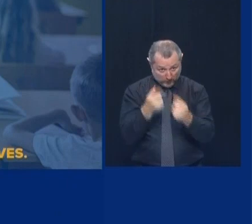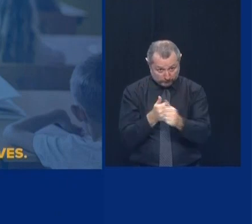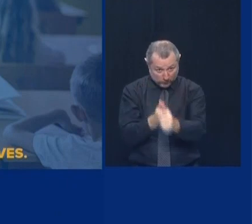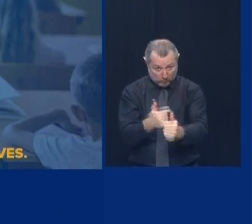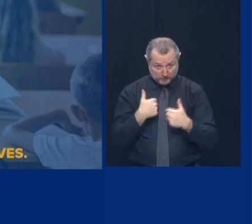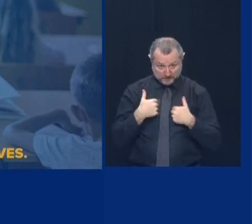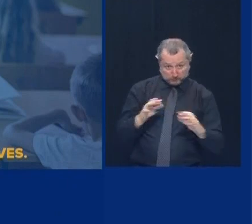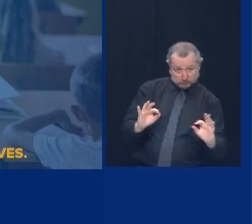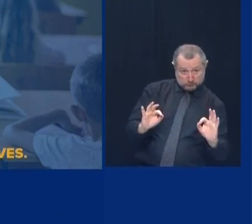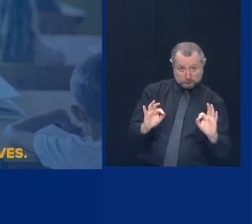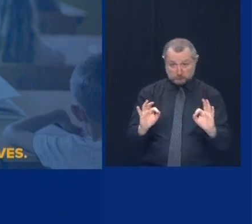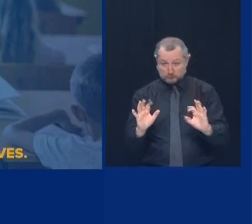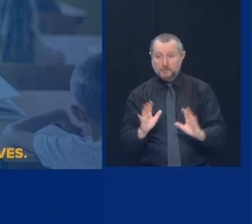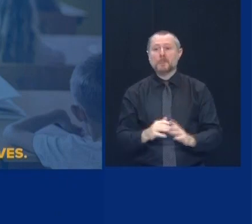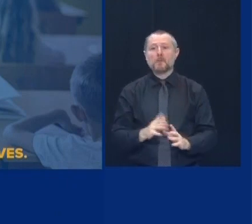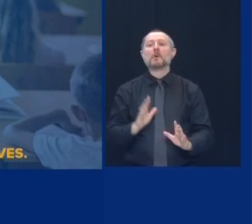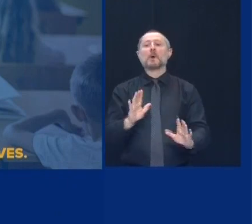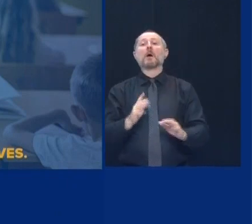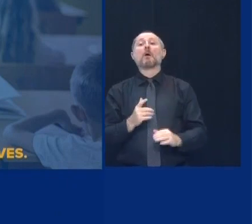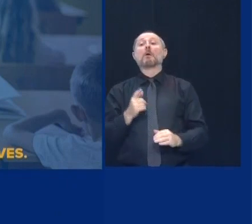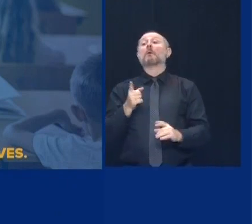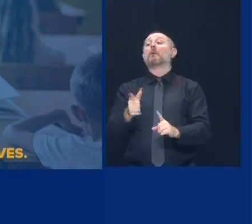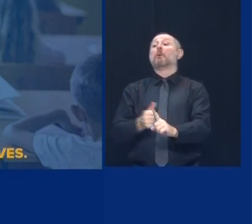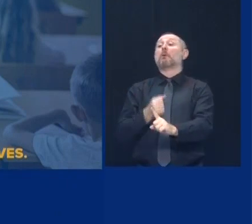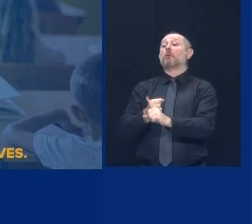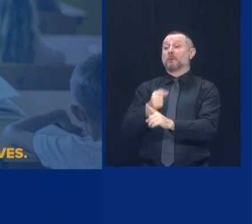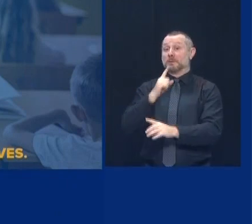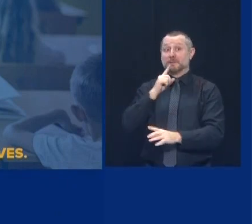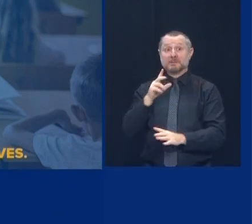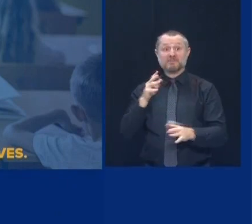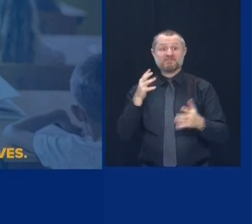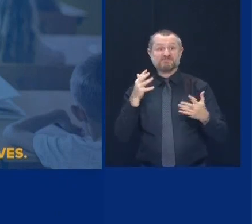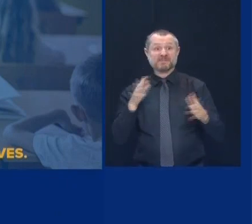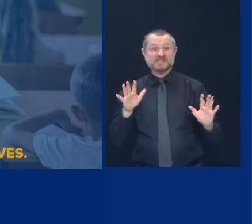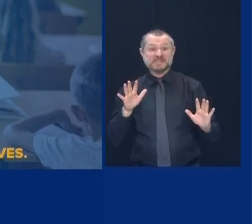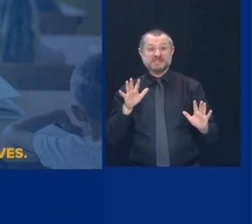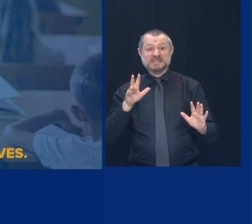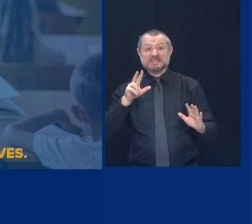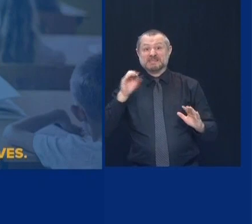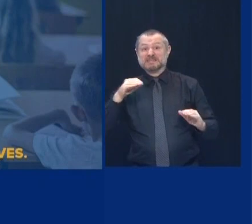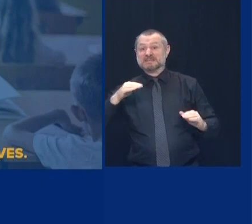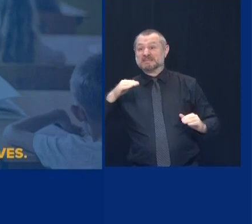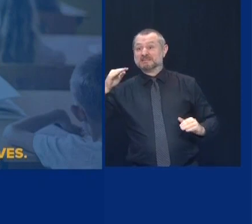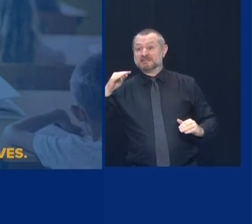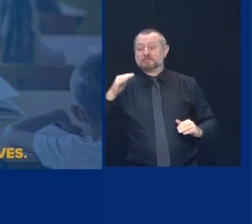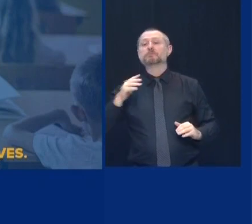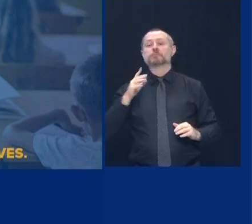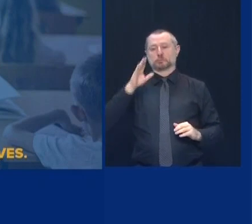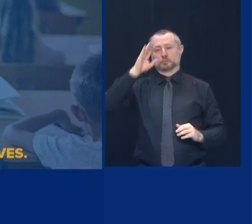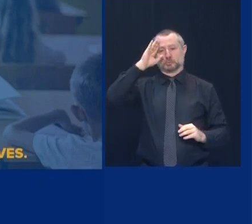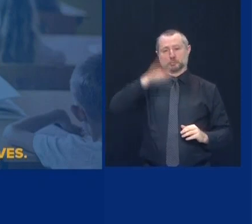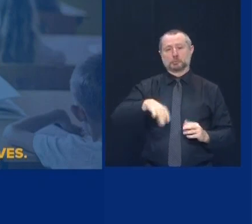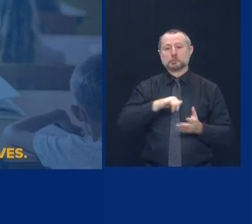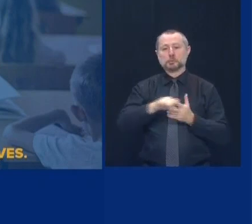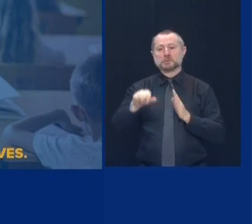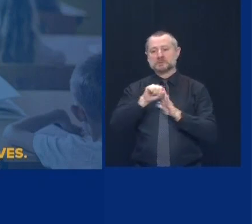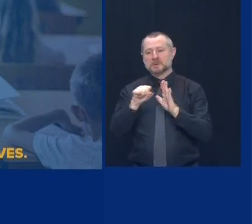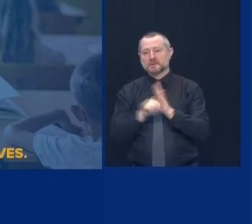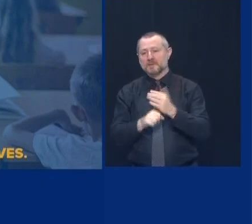AT 3%, STATE LAWxD GOVERNS BECAUSE YOU ARE GOING TO AN ORANGE ZONE, OKAY? IS THAT V